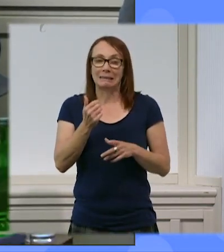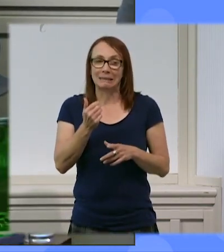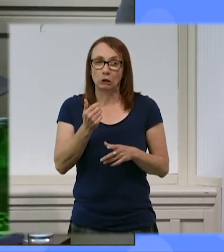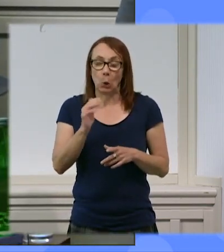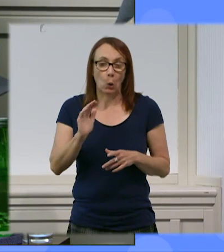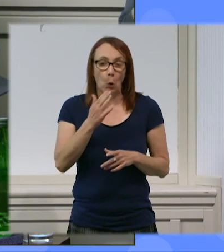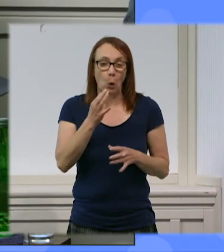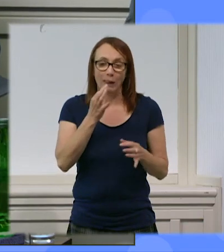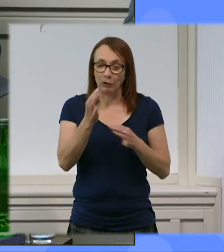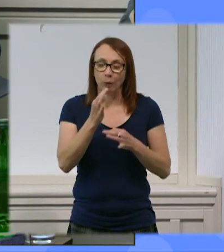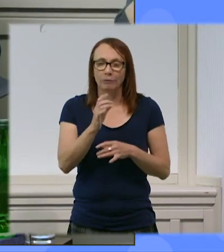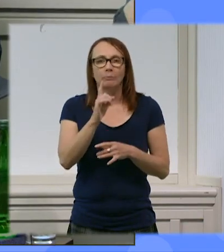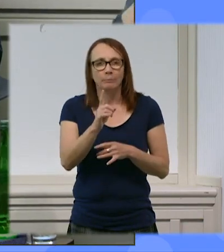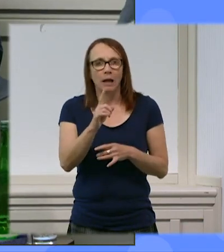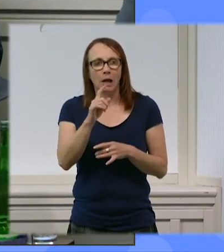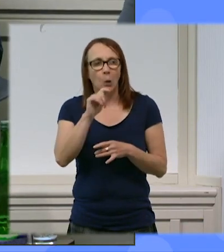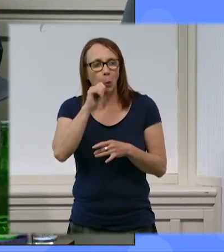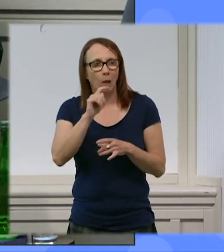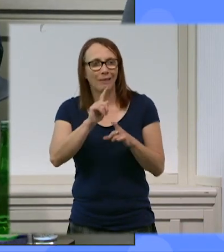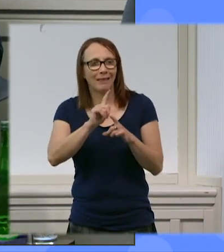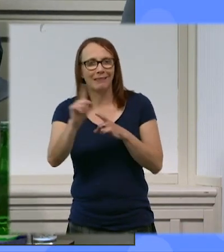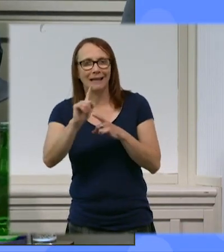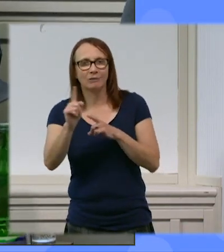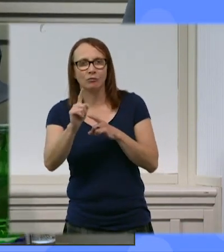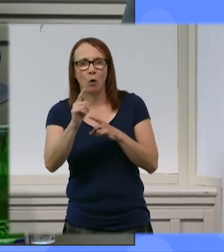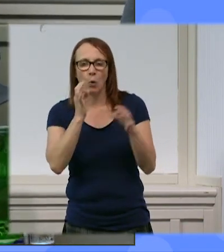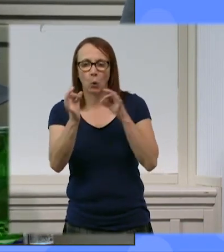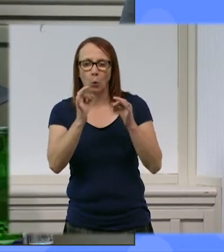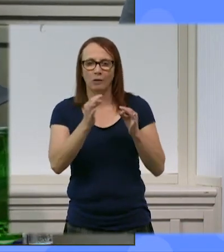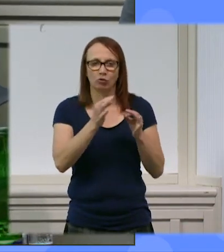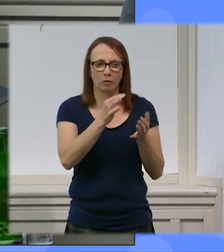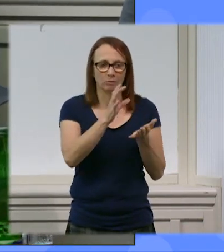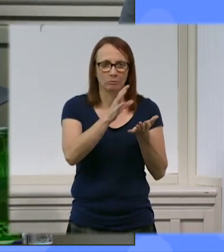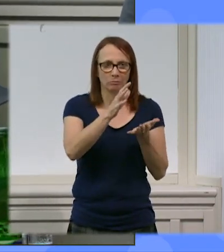but we will try and find a system to get any questions answered okay so is there